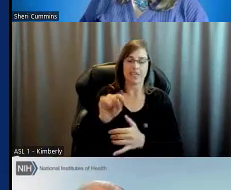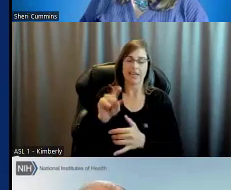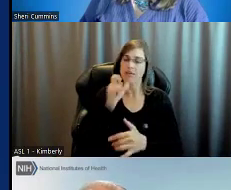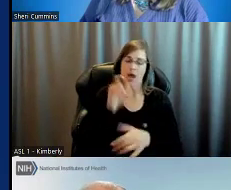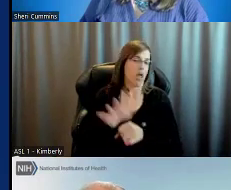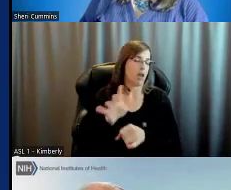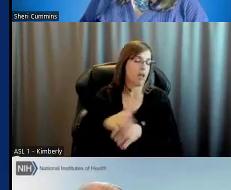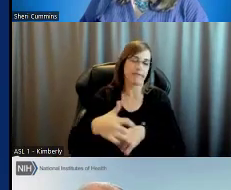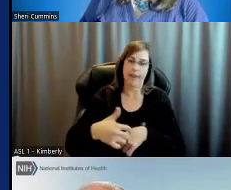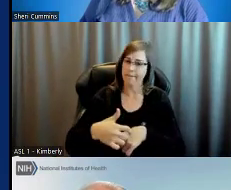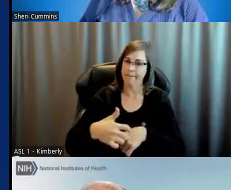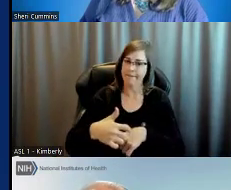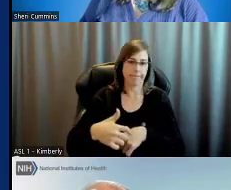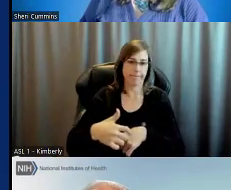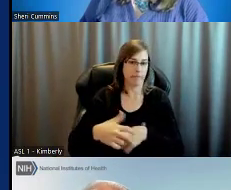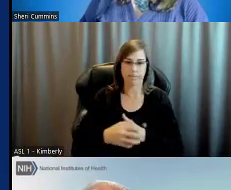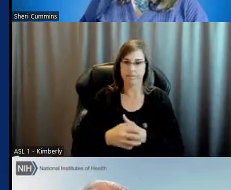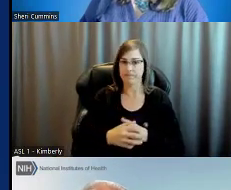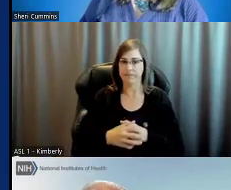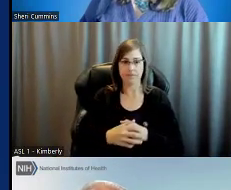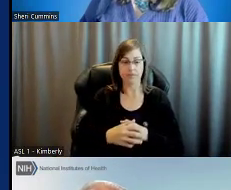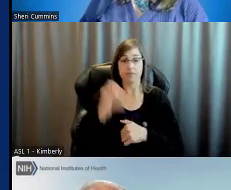So if we look at the receipt date,